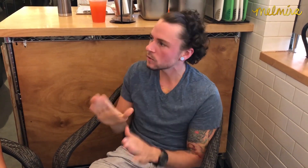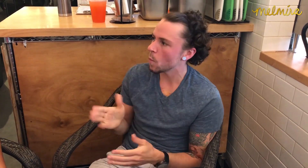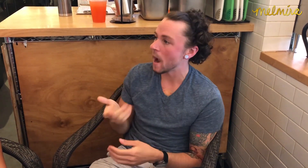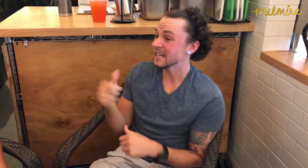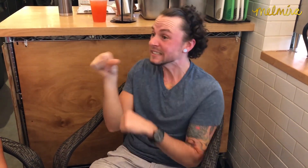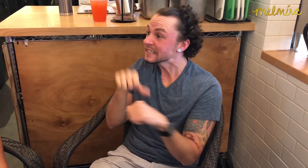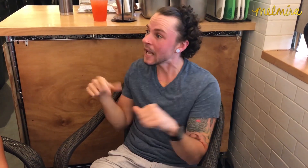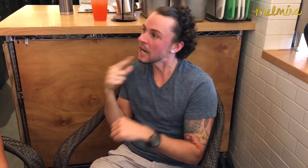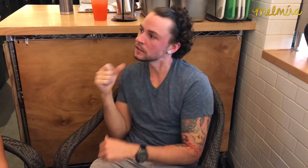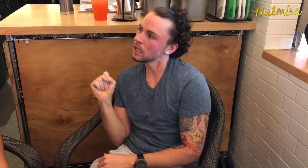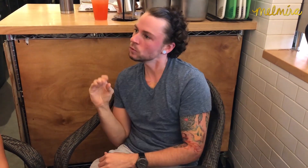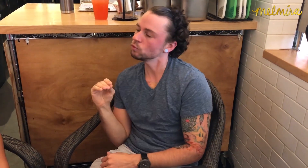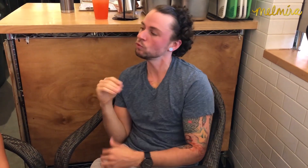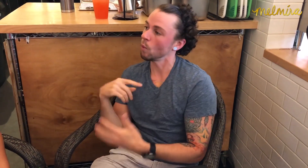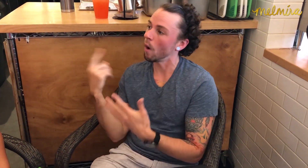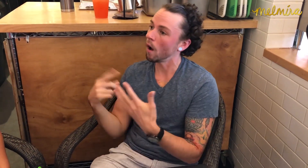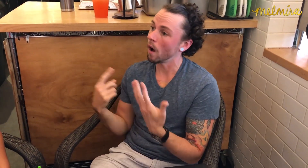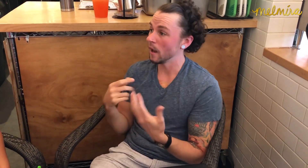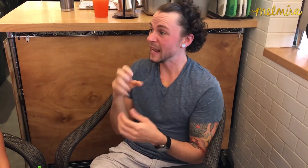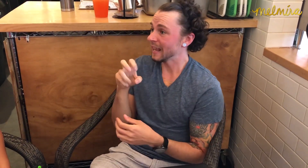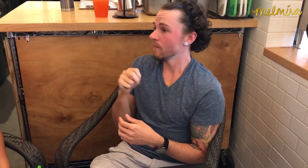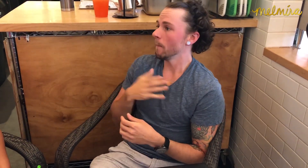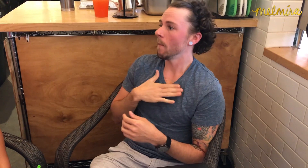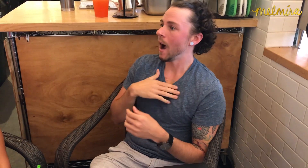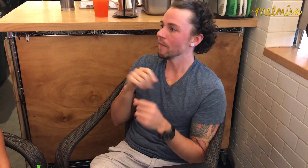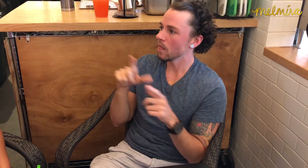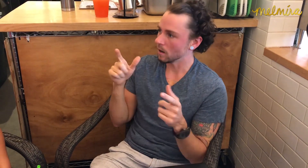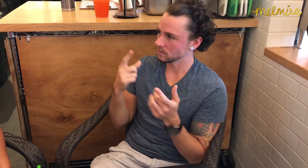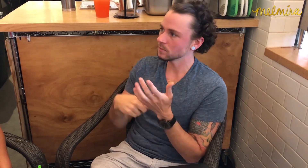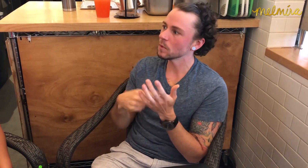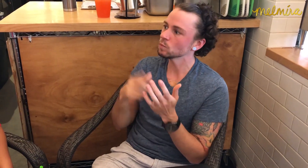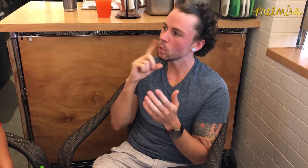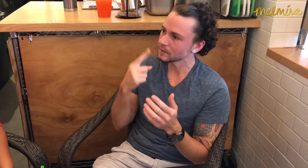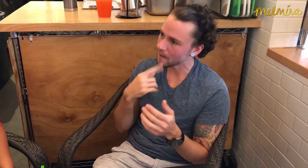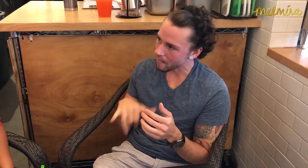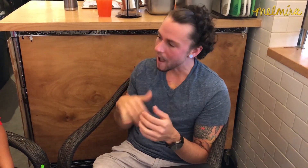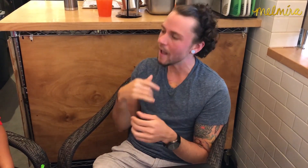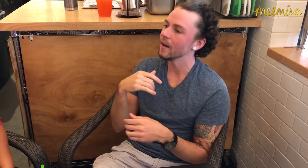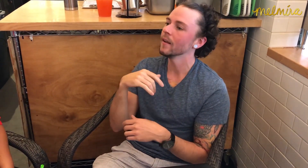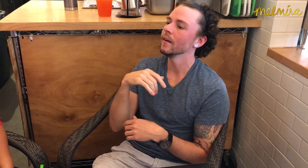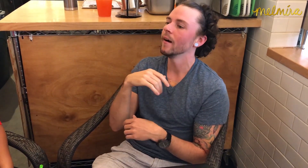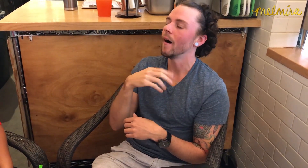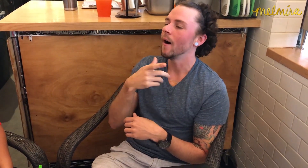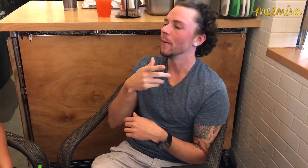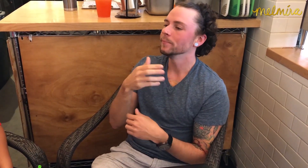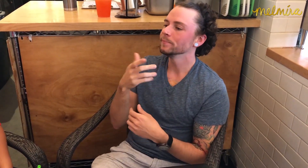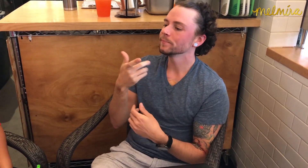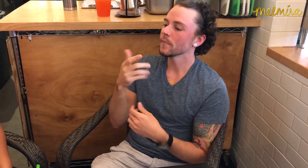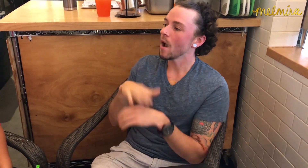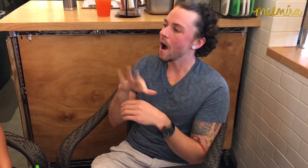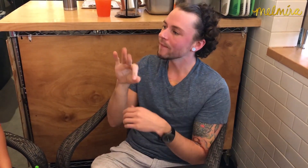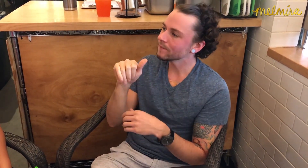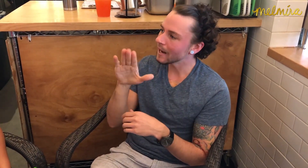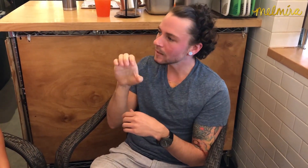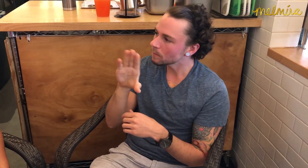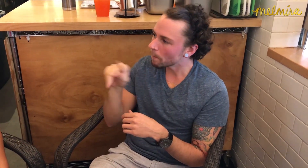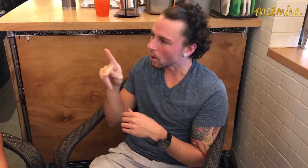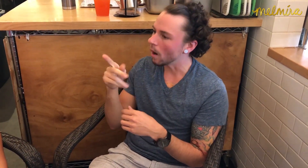God made you this way!" or "Science said so". It goes on and on. They will sometimes say things like that even on my vlogs.